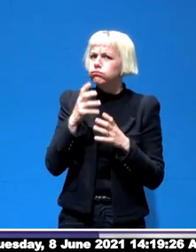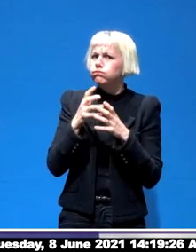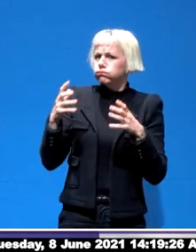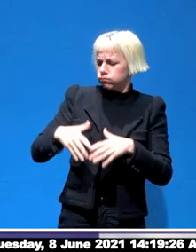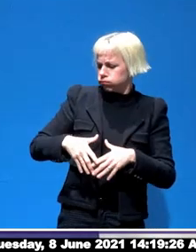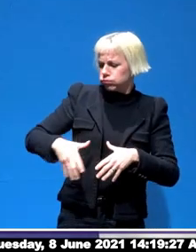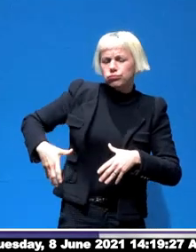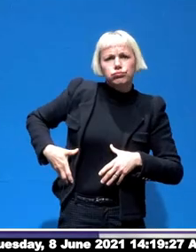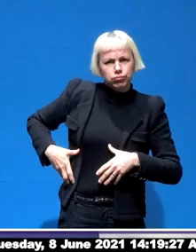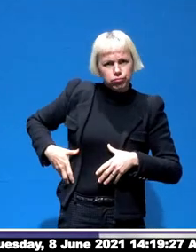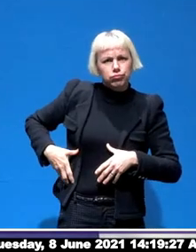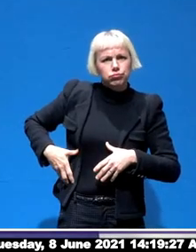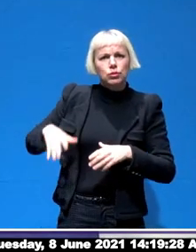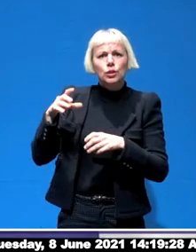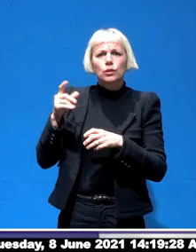and that the locum was called.